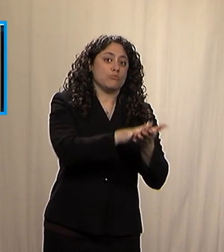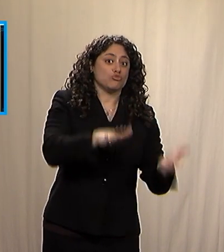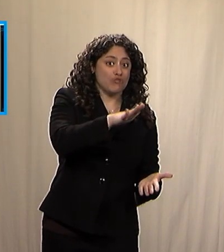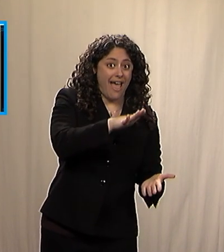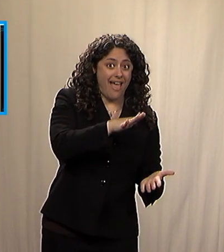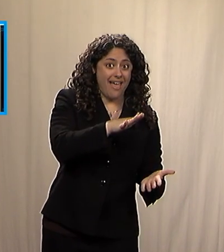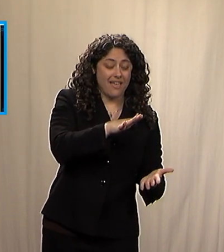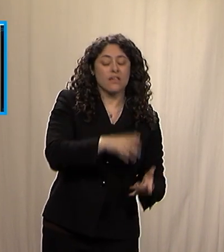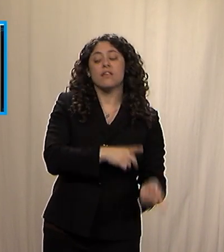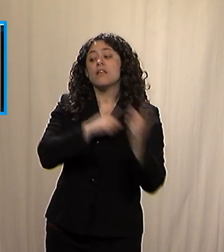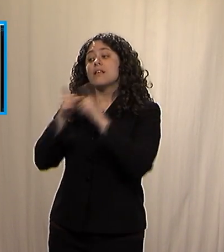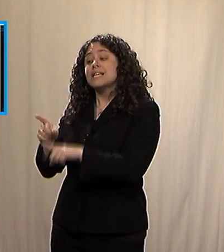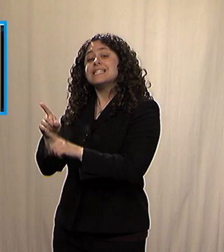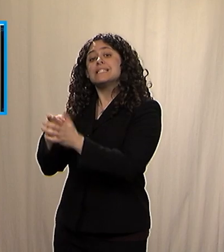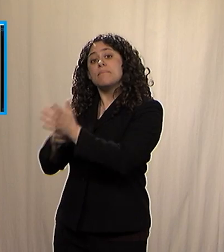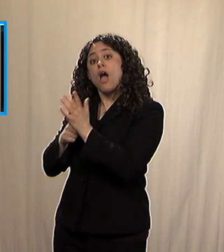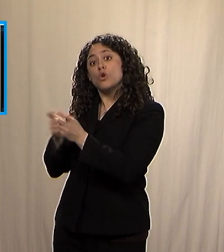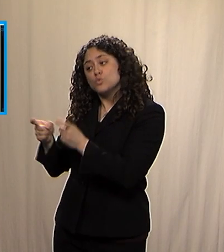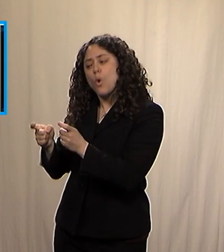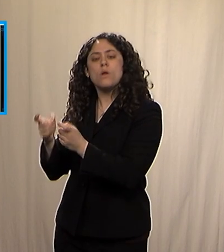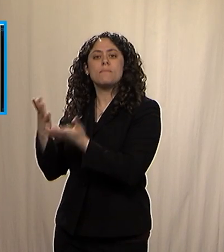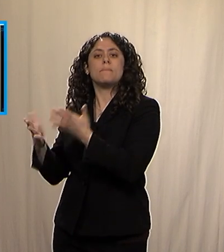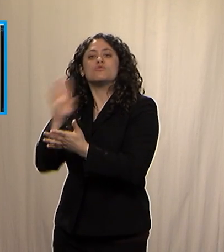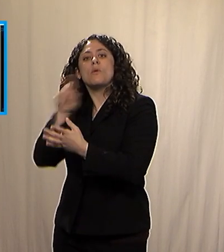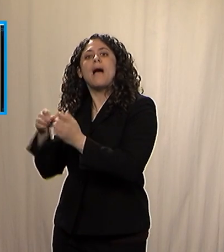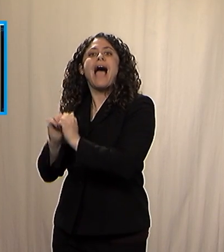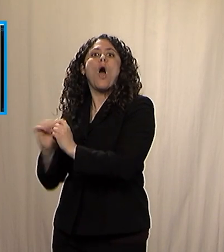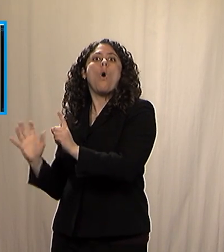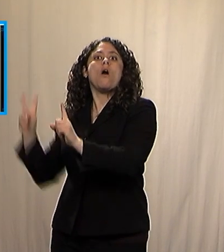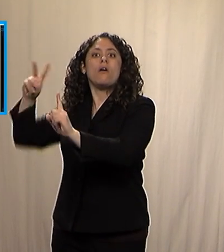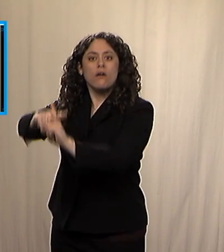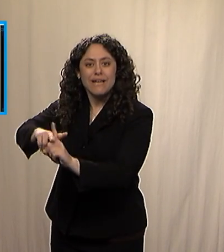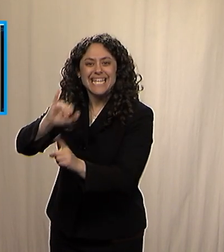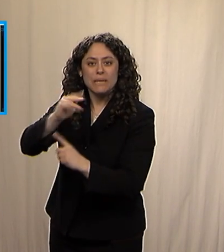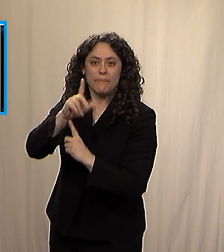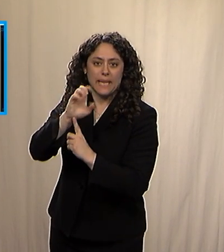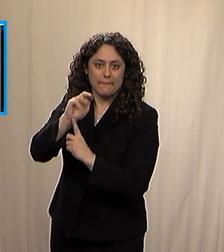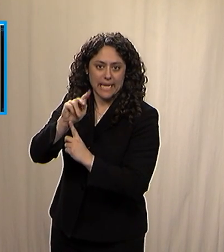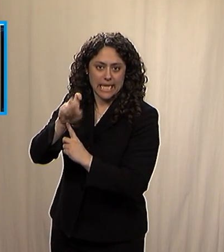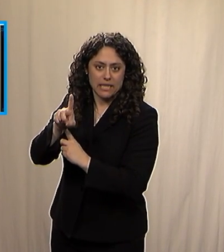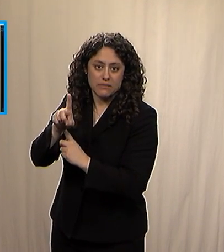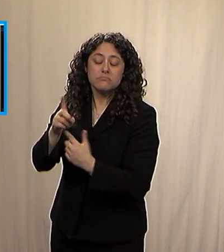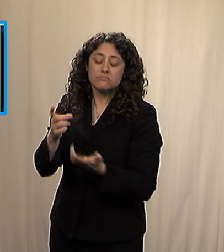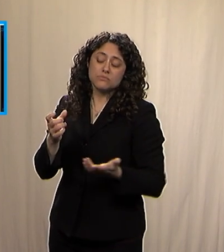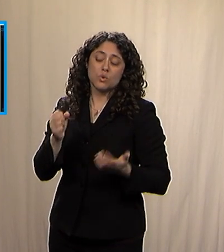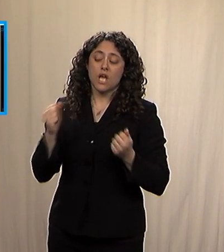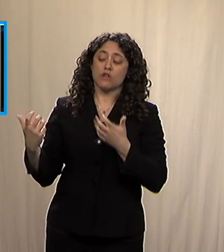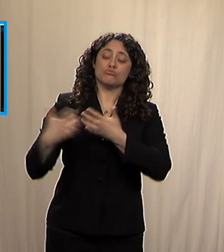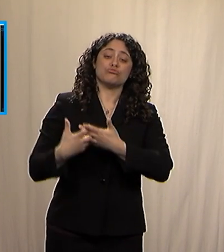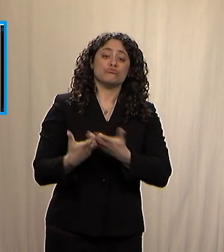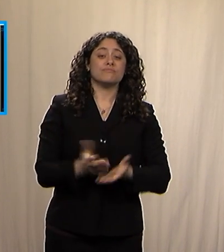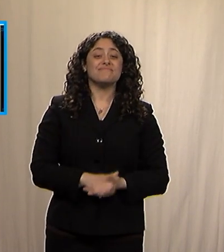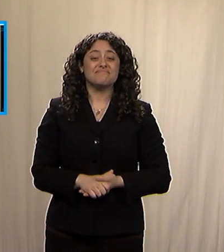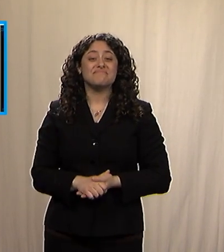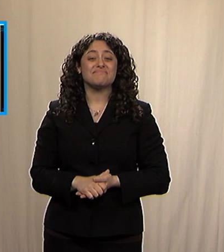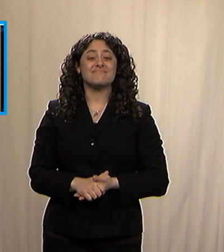how that might actually be implemented.